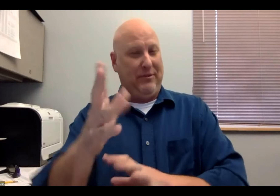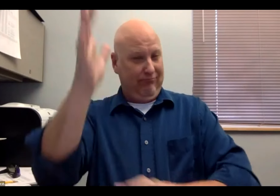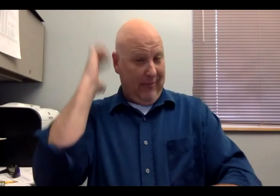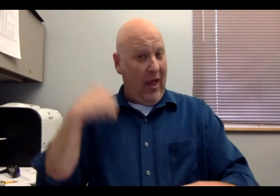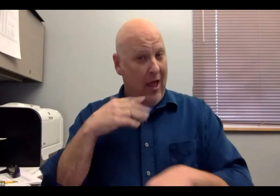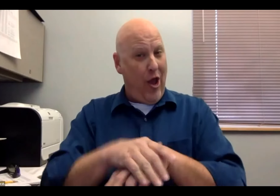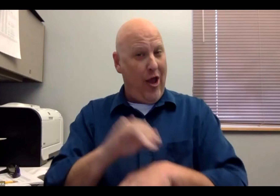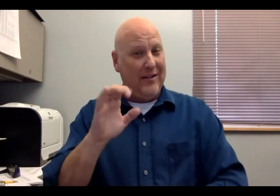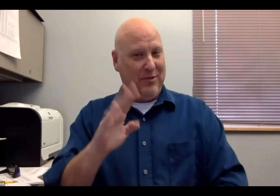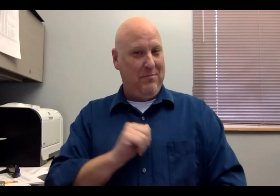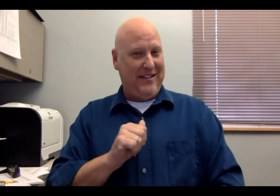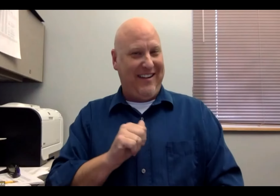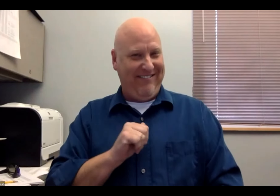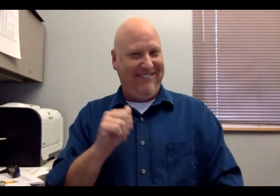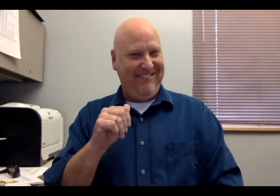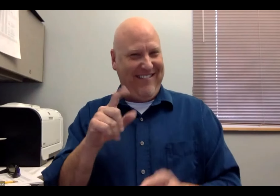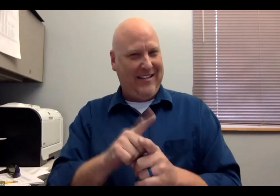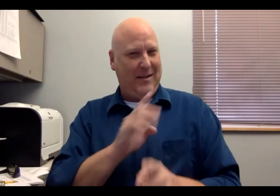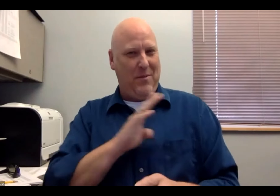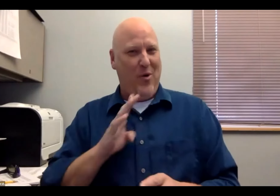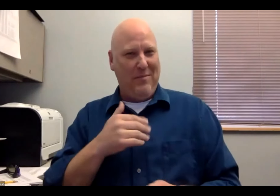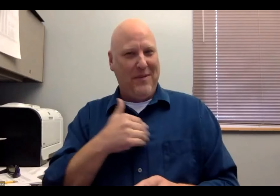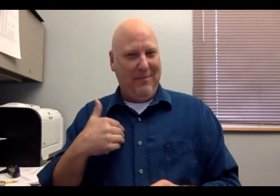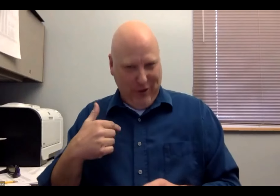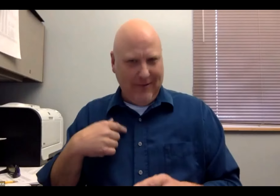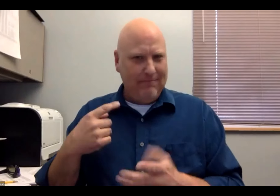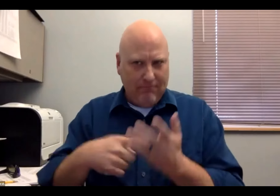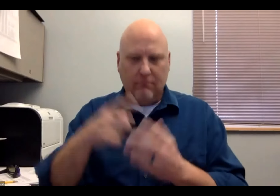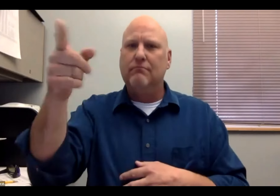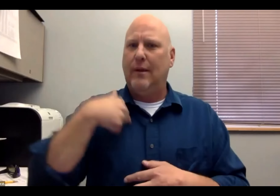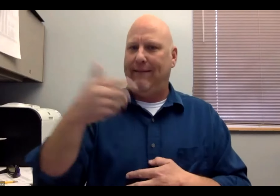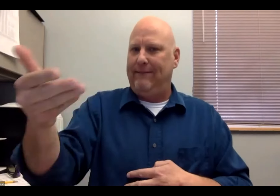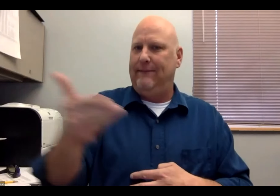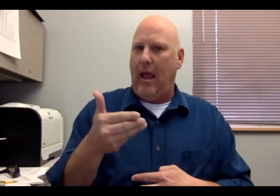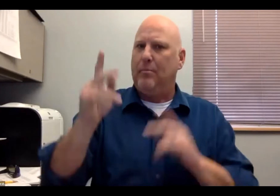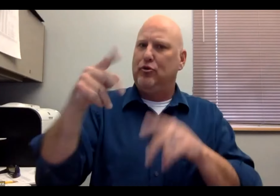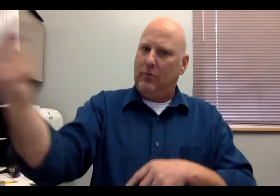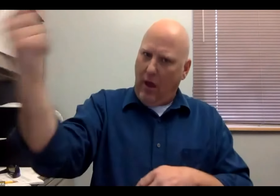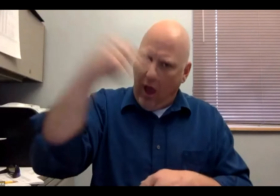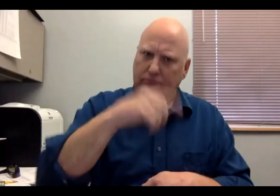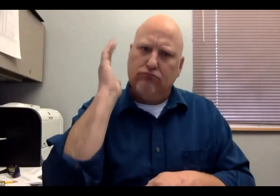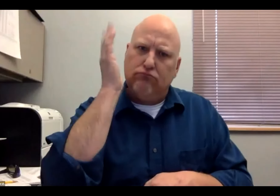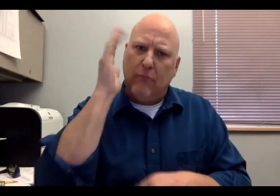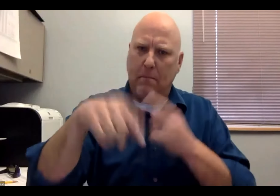I used to be the interpreter certification board as a board member they had someone come